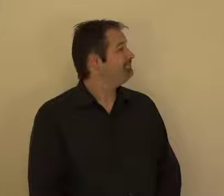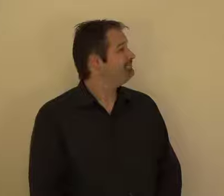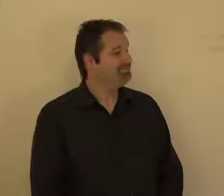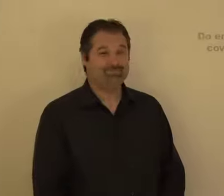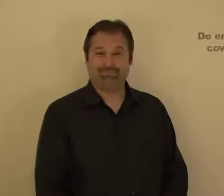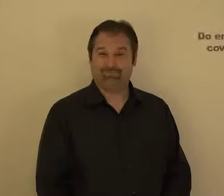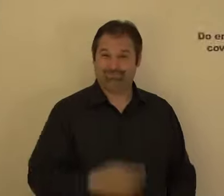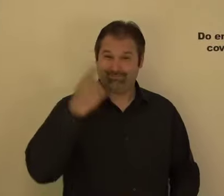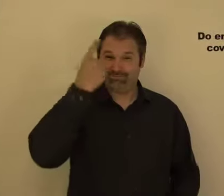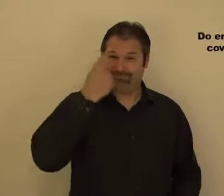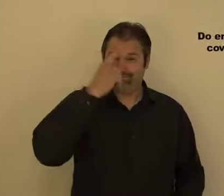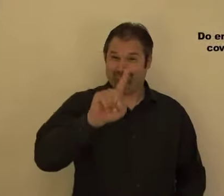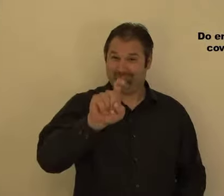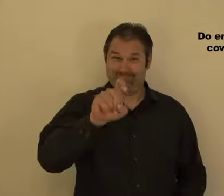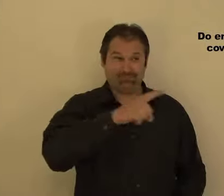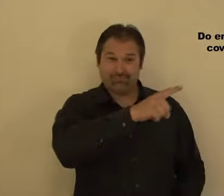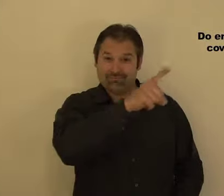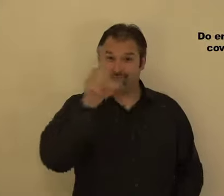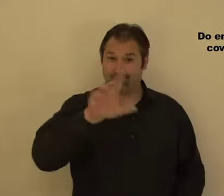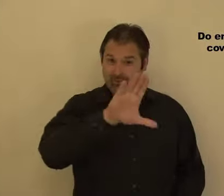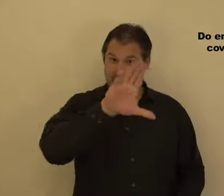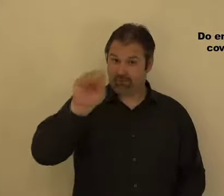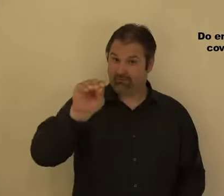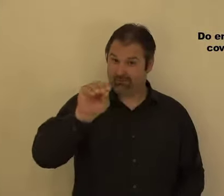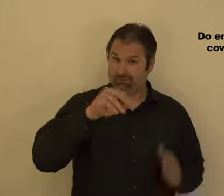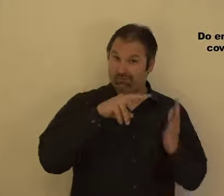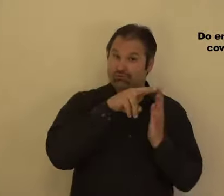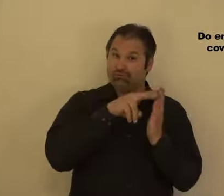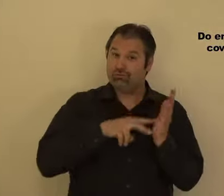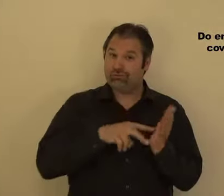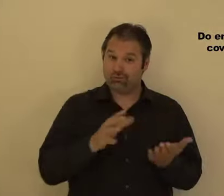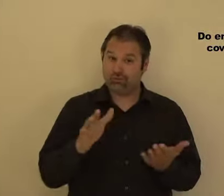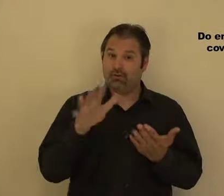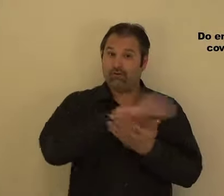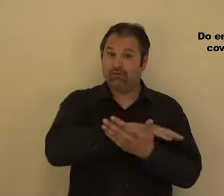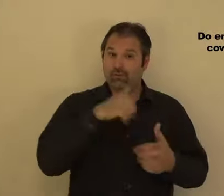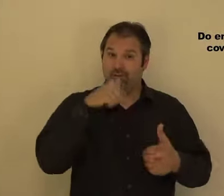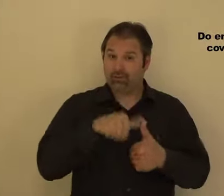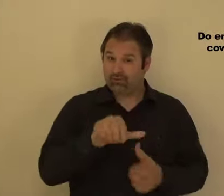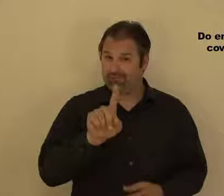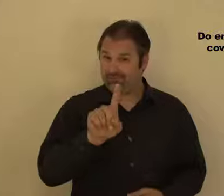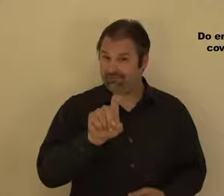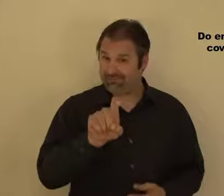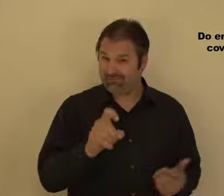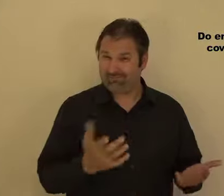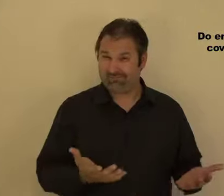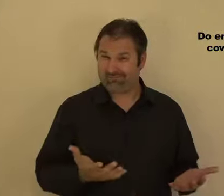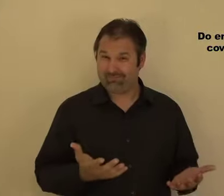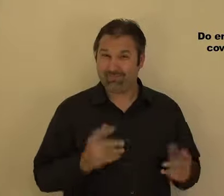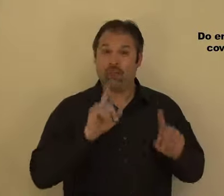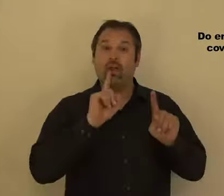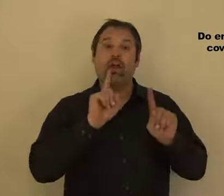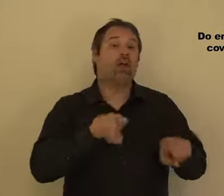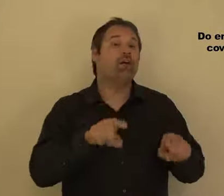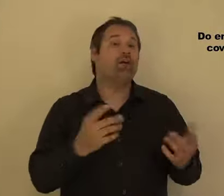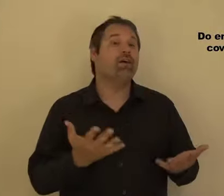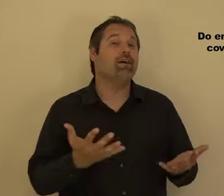The answer is maybe. Some employers like to read cover letters and decide